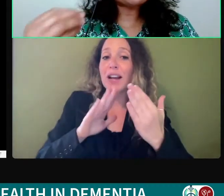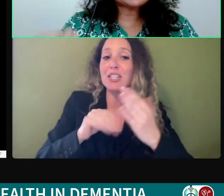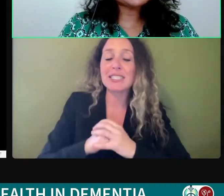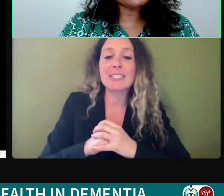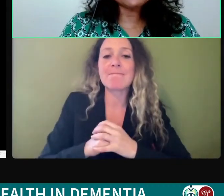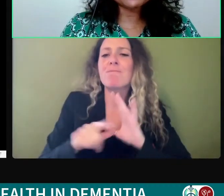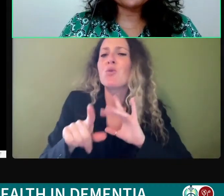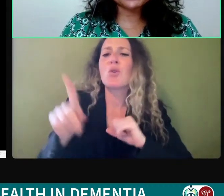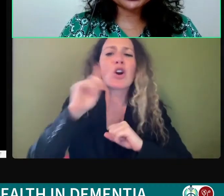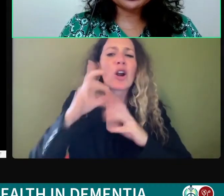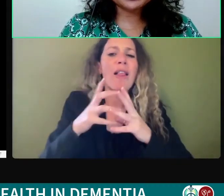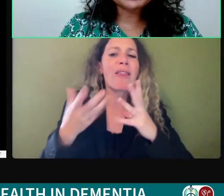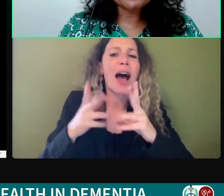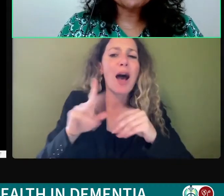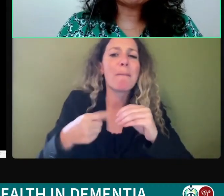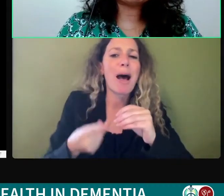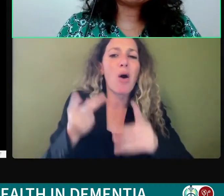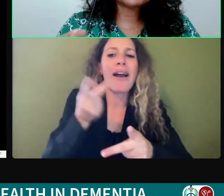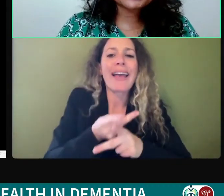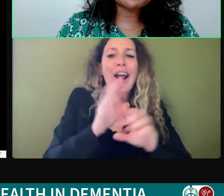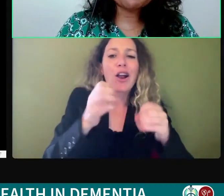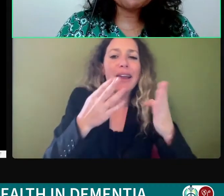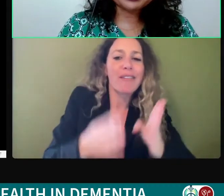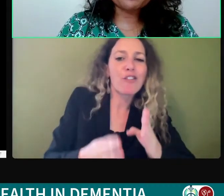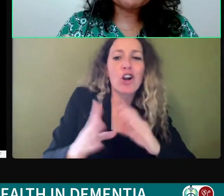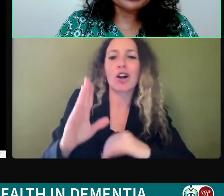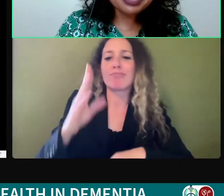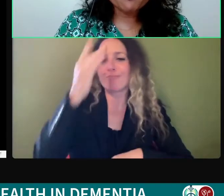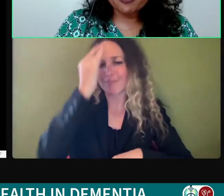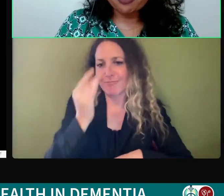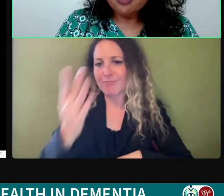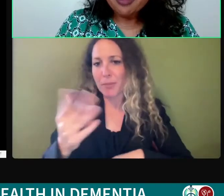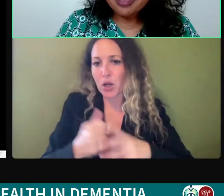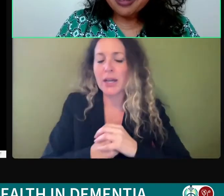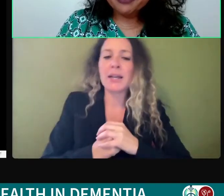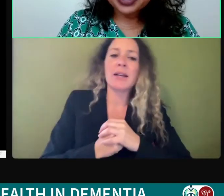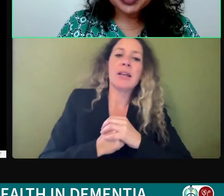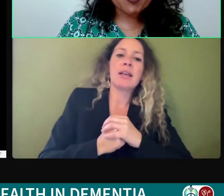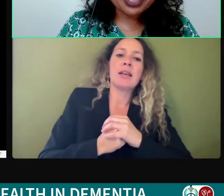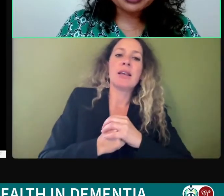You have a technology wish list on what we wish telemedicine would be for supporting